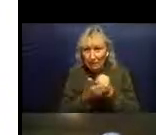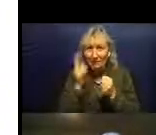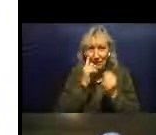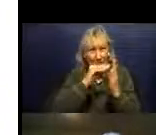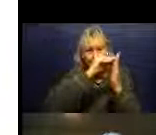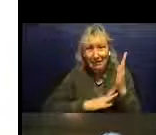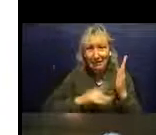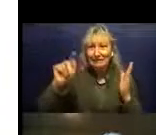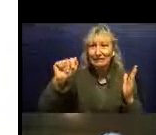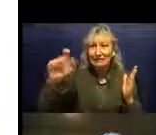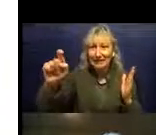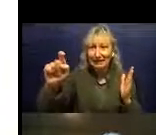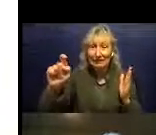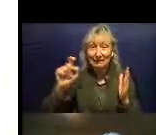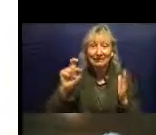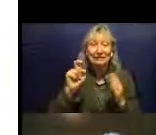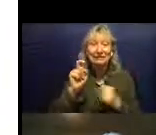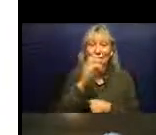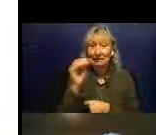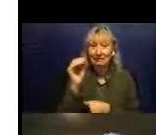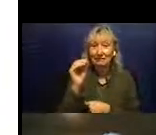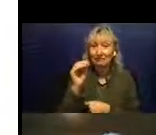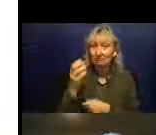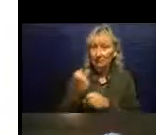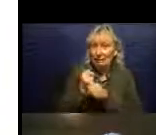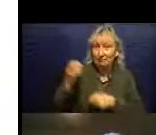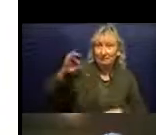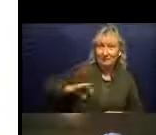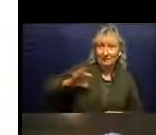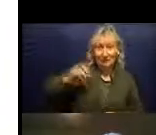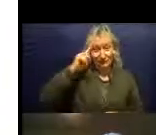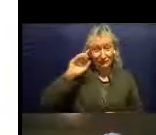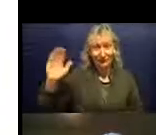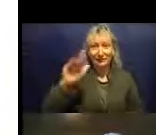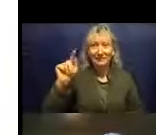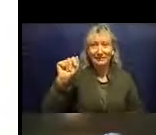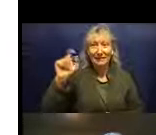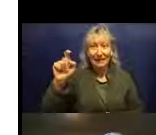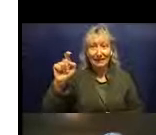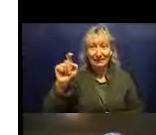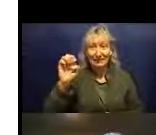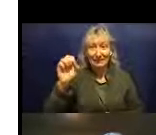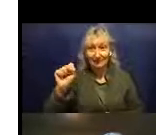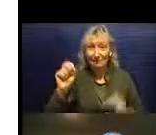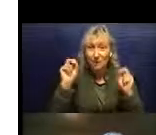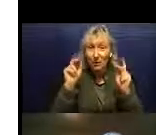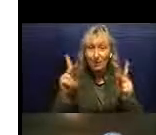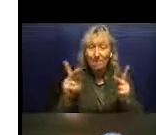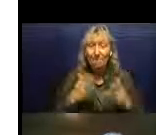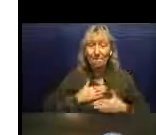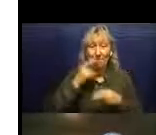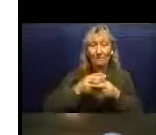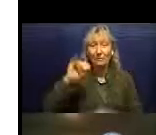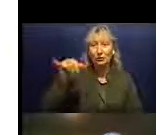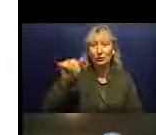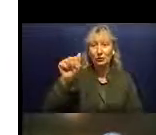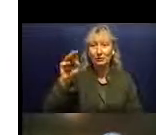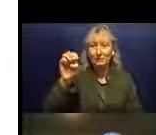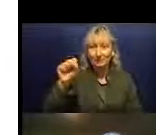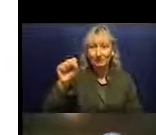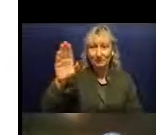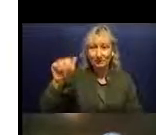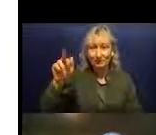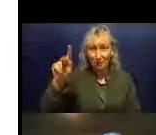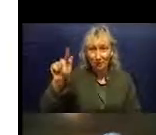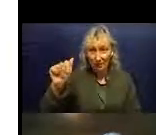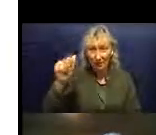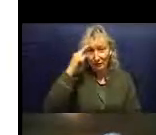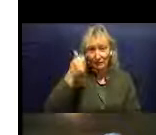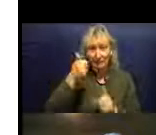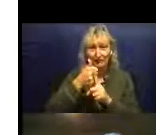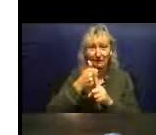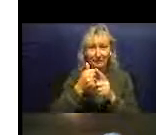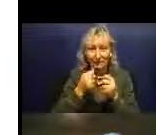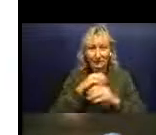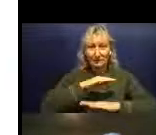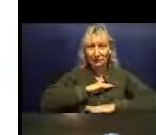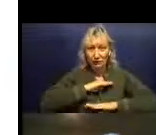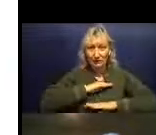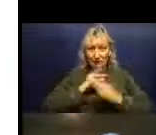But then to get things rolling. I guess my name is James Barta. I do community engagement for self-sufficiency programs, but I should turn it over to Sharon Landis.